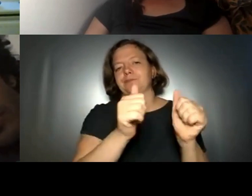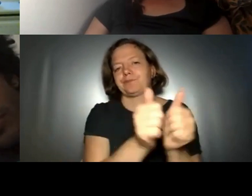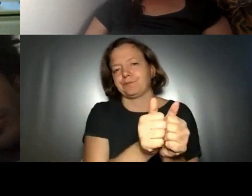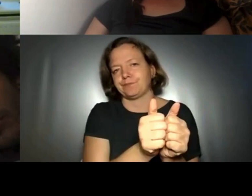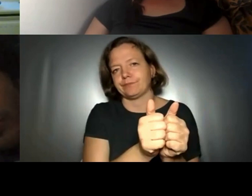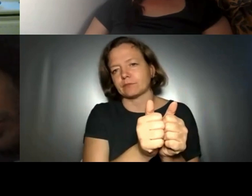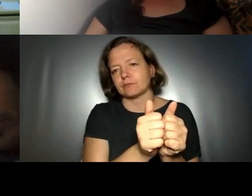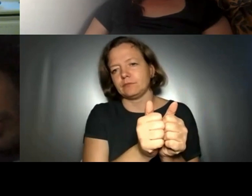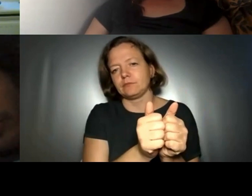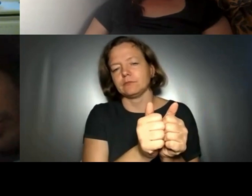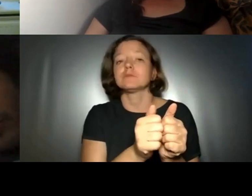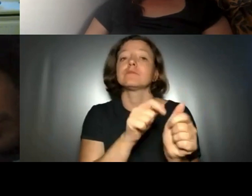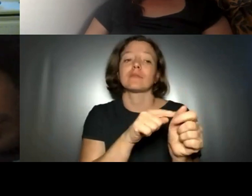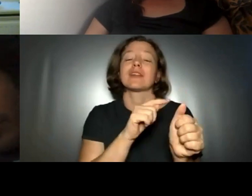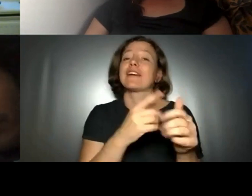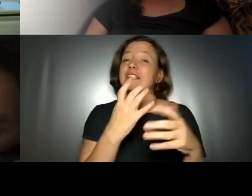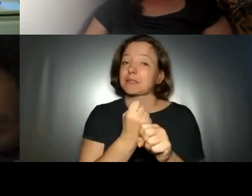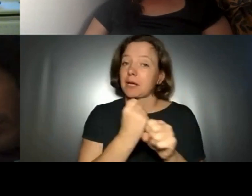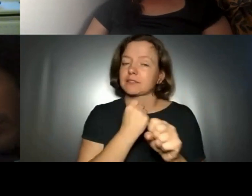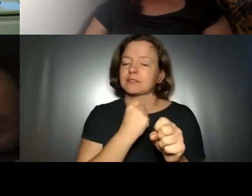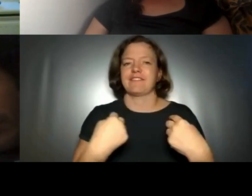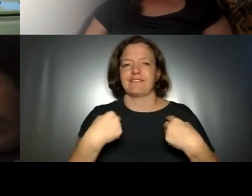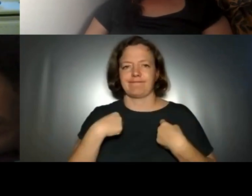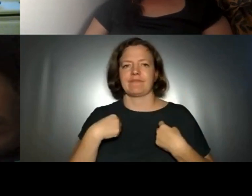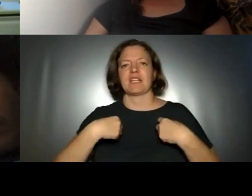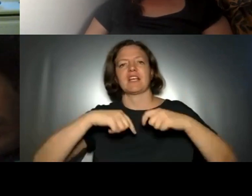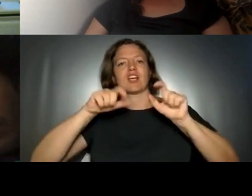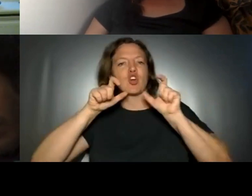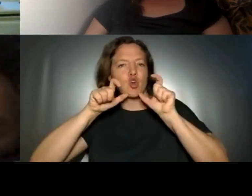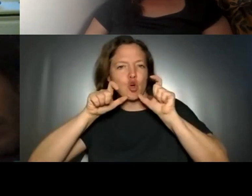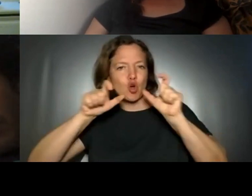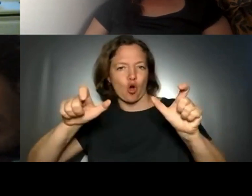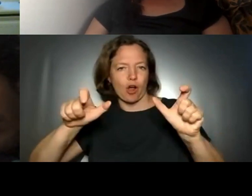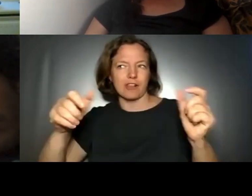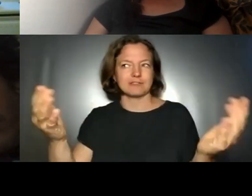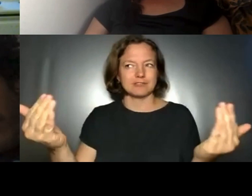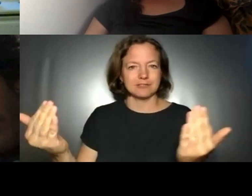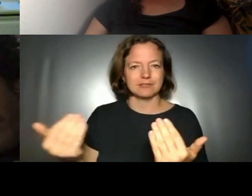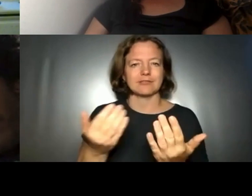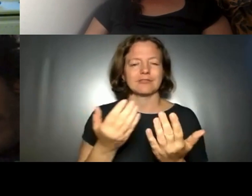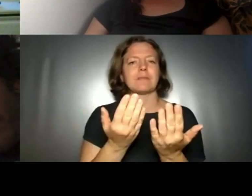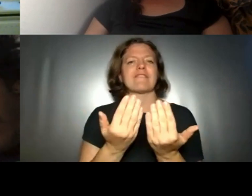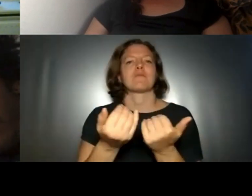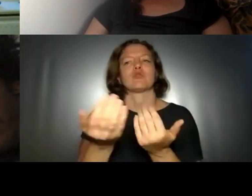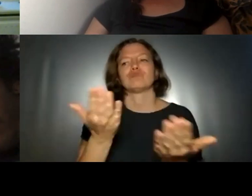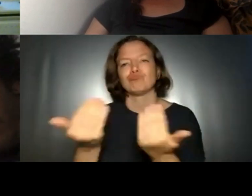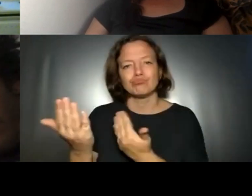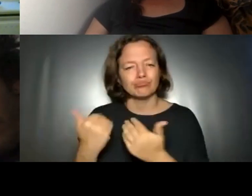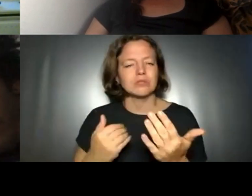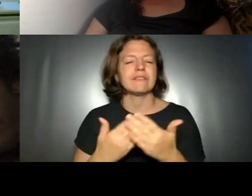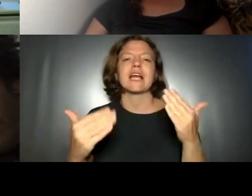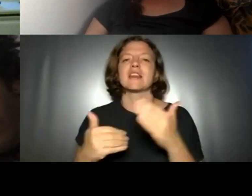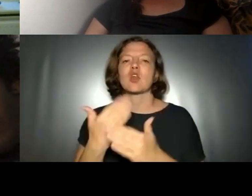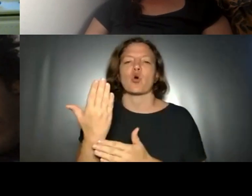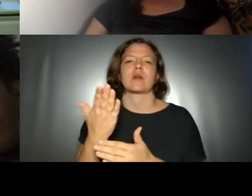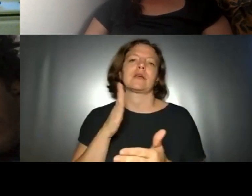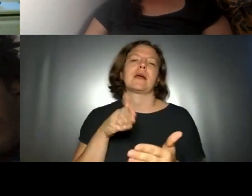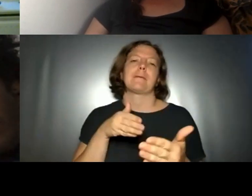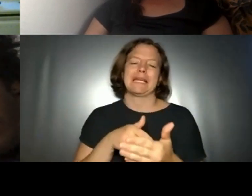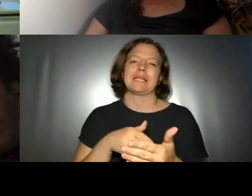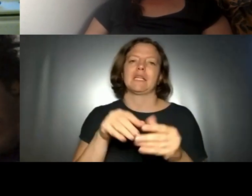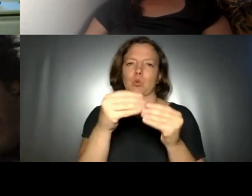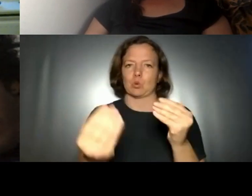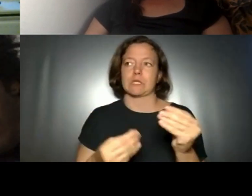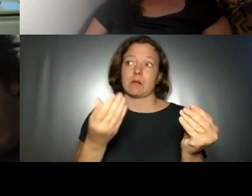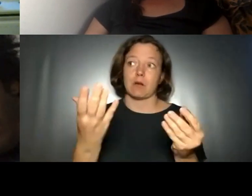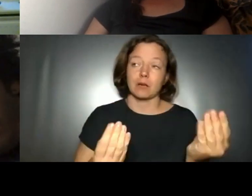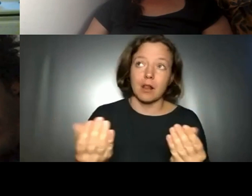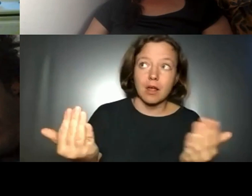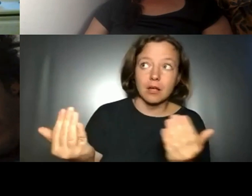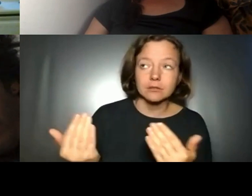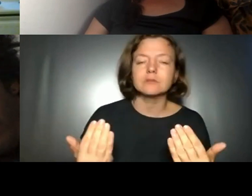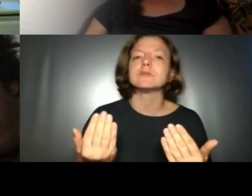to find up-and-coming or new disabled artists. Because very often in Switzerland there seems to be a thirst